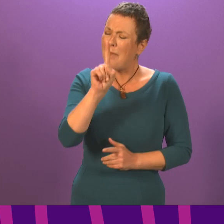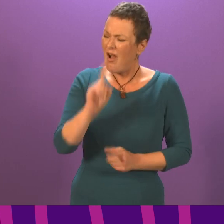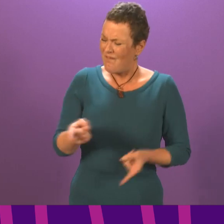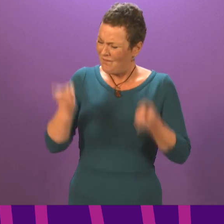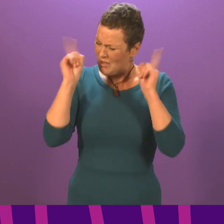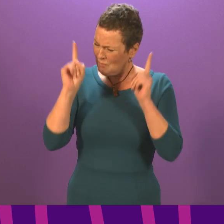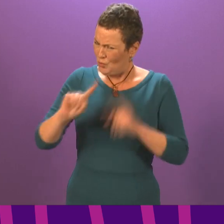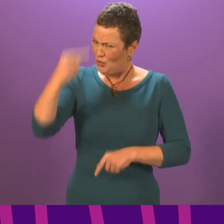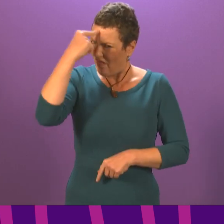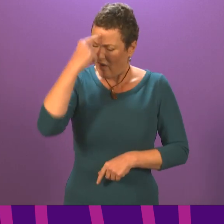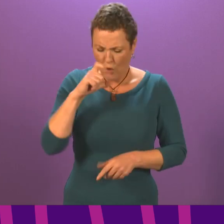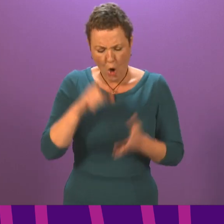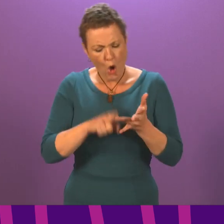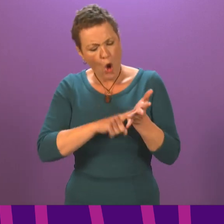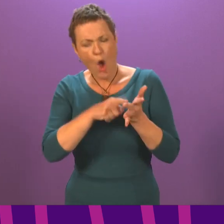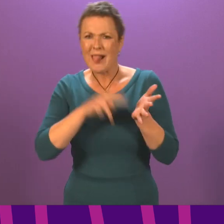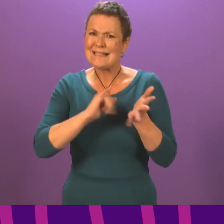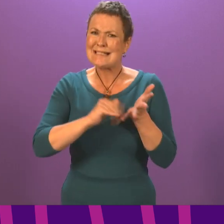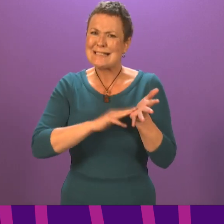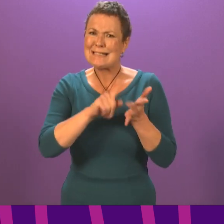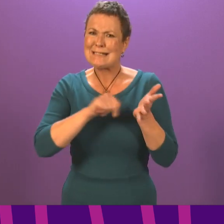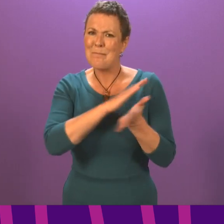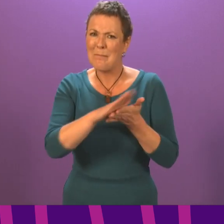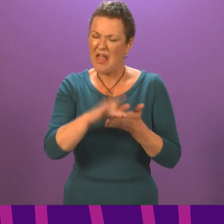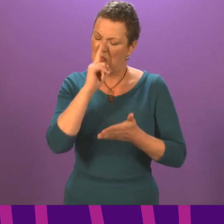last week by Colin Smyth, on behalf of Scottish Labour, in which he opposed the travel ban